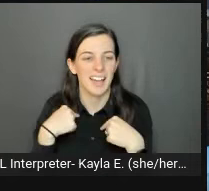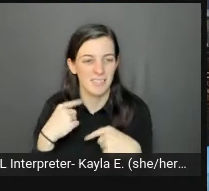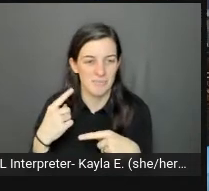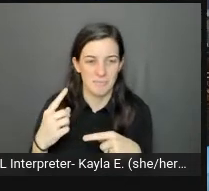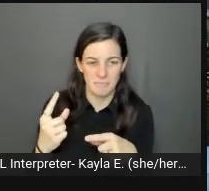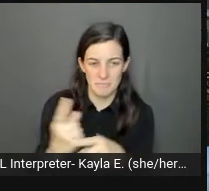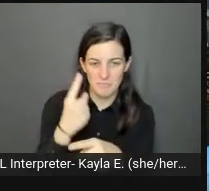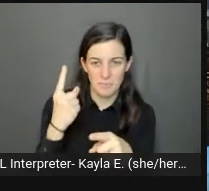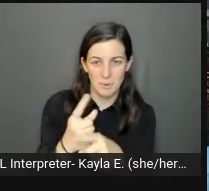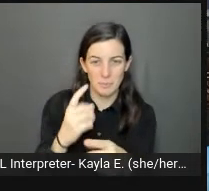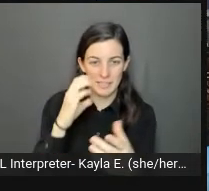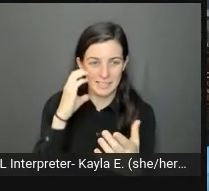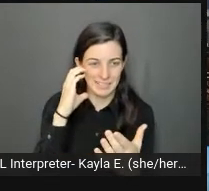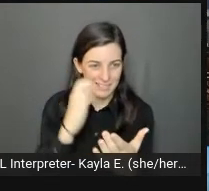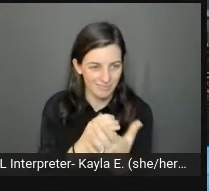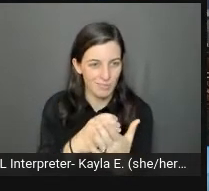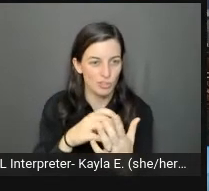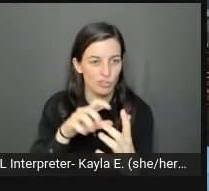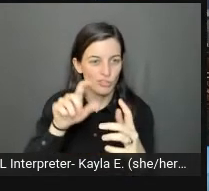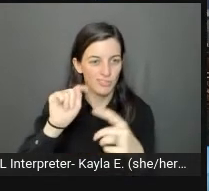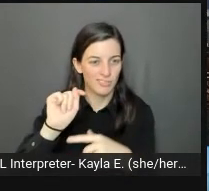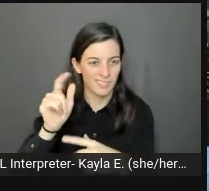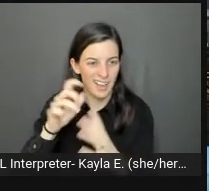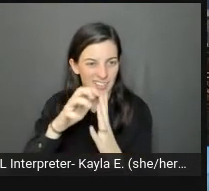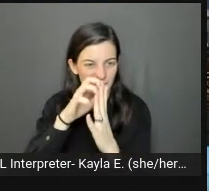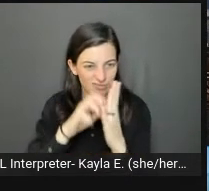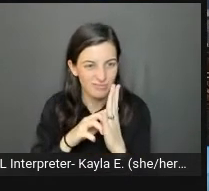There we go. Wembury Beach .